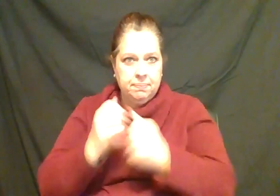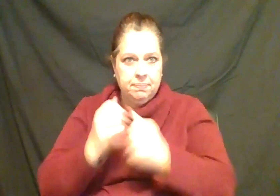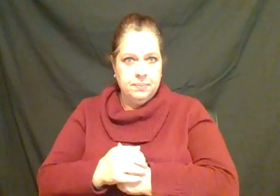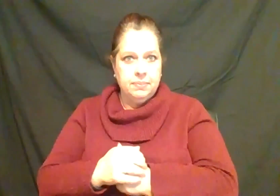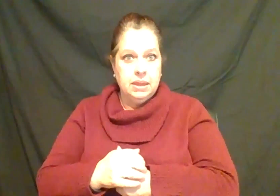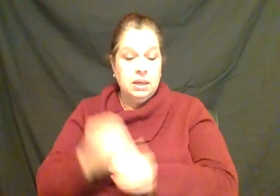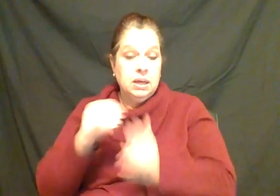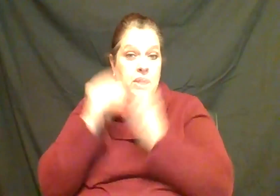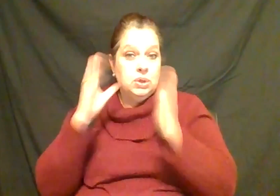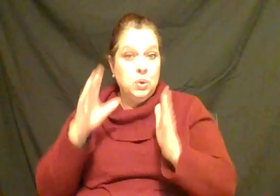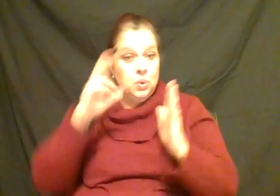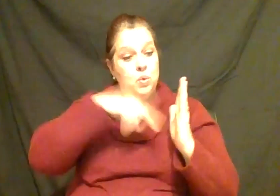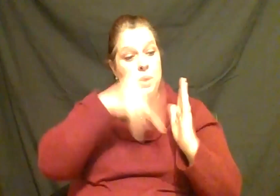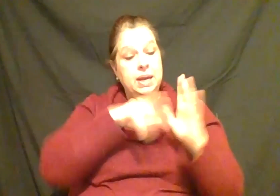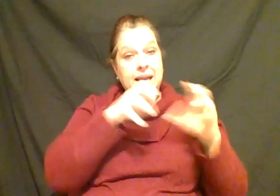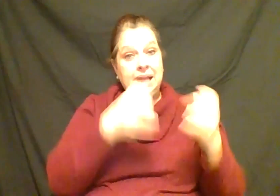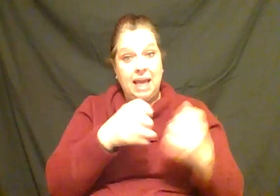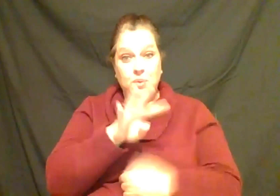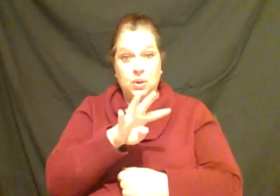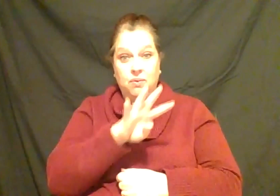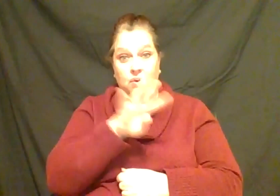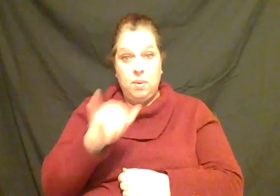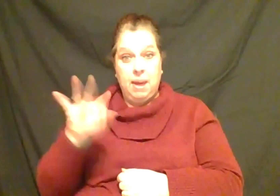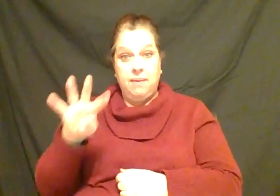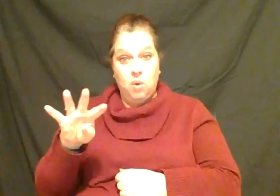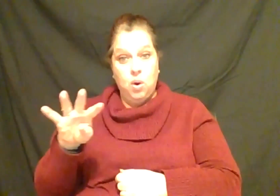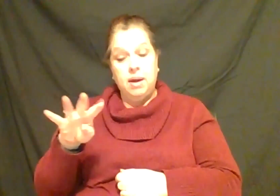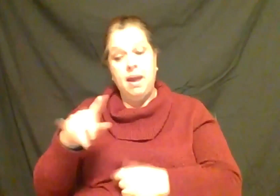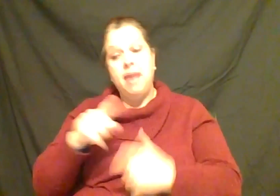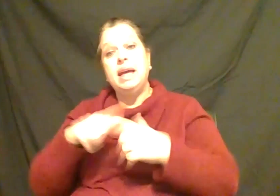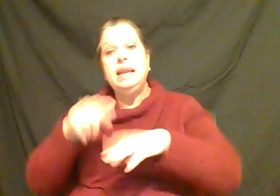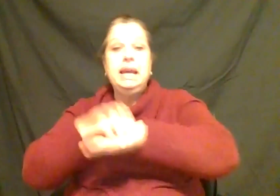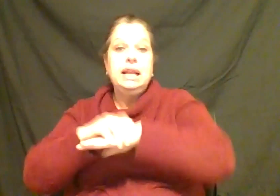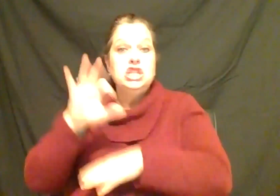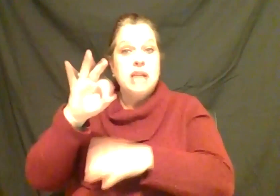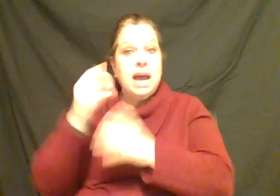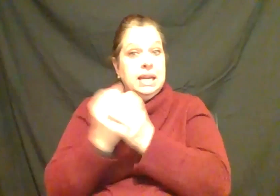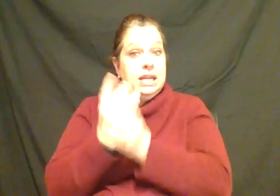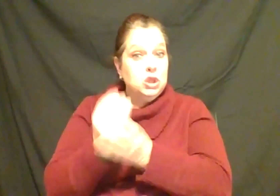take a reading course on the 4x4 model while taking english 9 in the spring on a 4x4 model